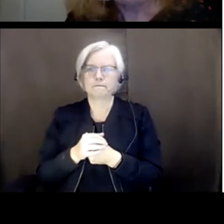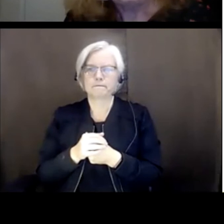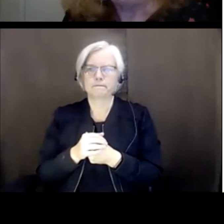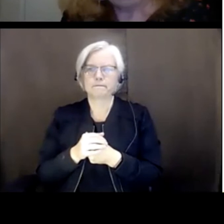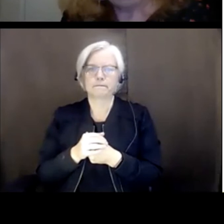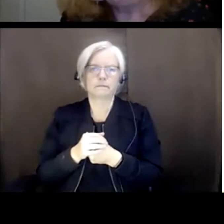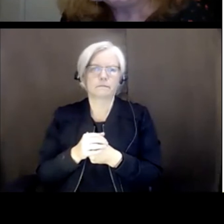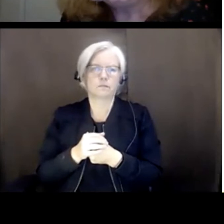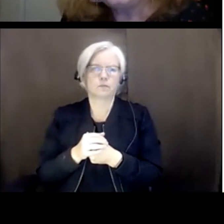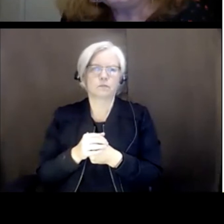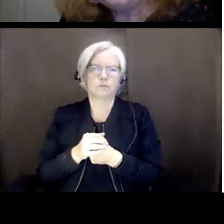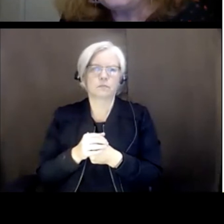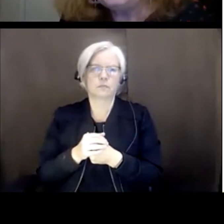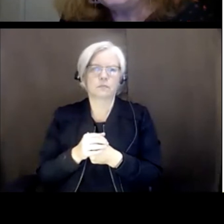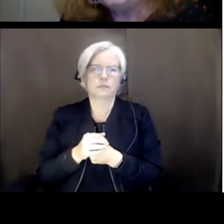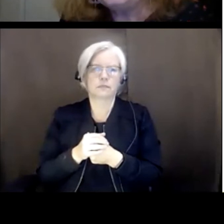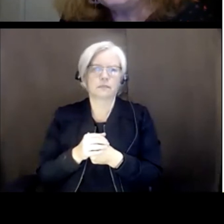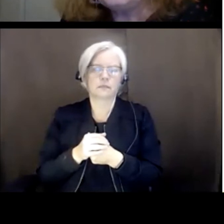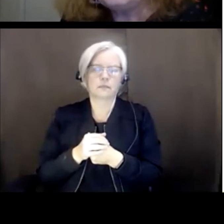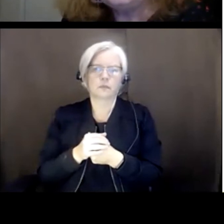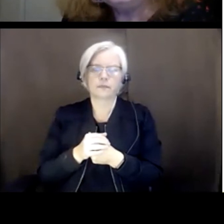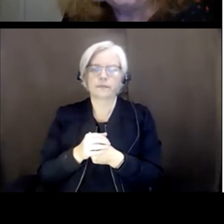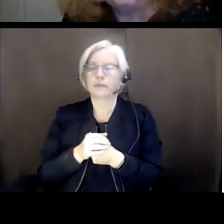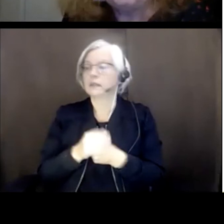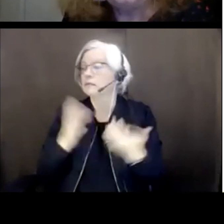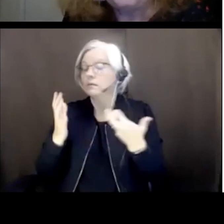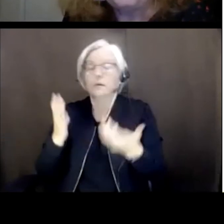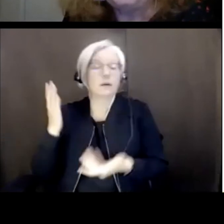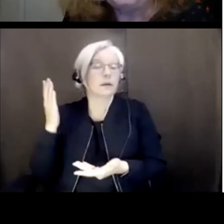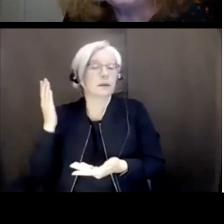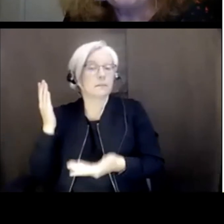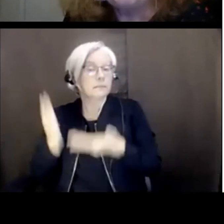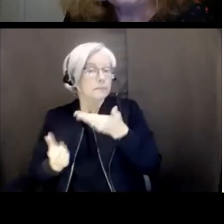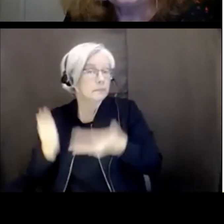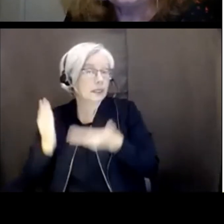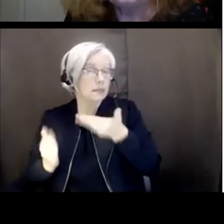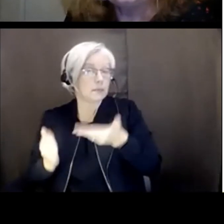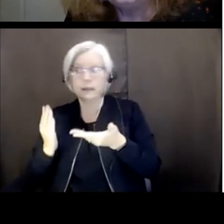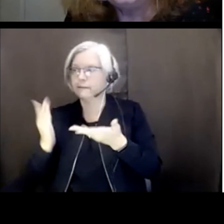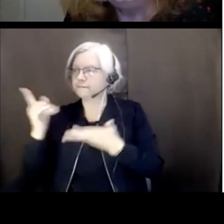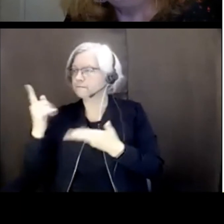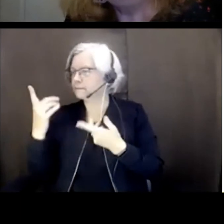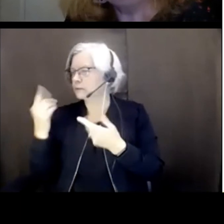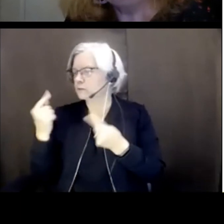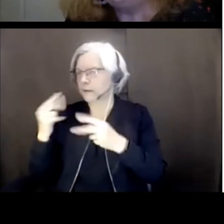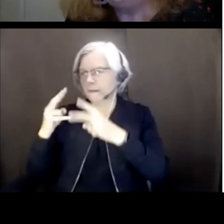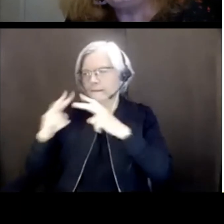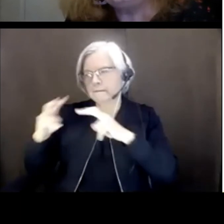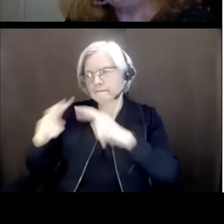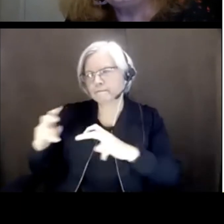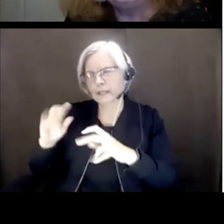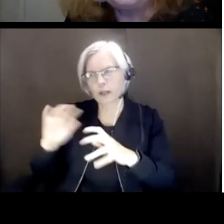YOUR ACCOMMODATION NEEDS FROM A HEALTH CARE PRACTITIONER, WHO CAN SPEAK TO YOUR NEEDS,